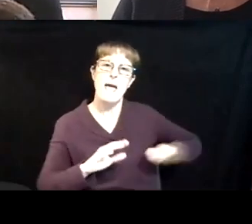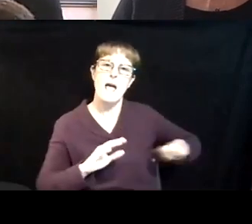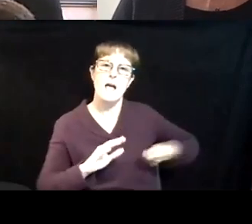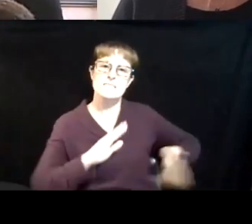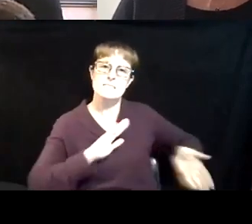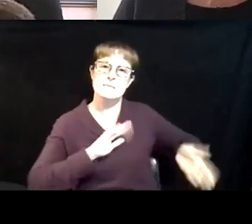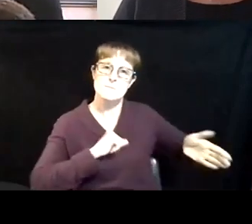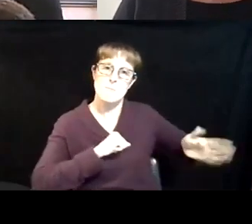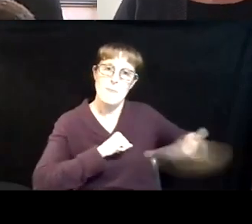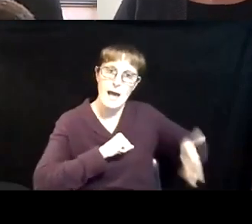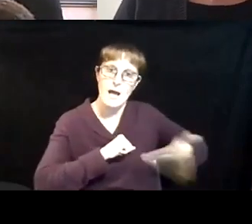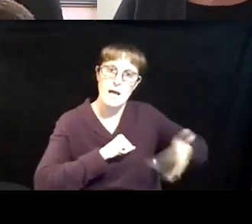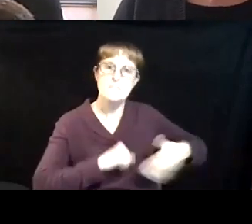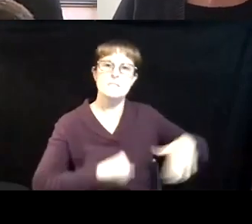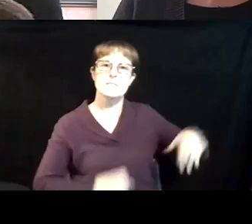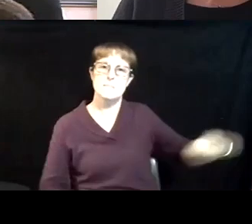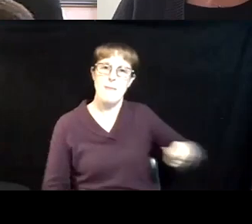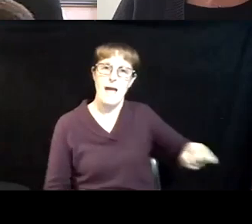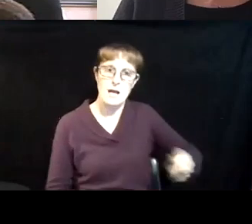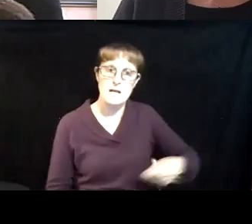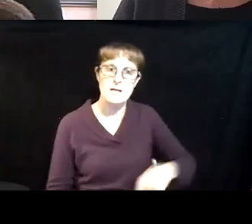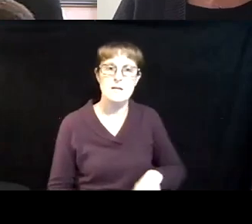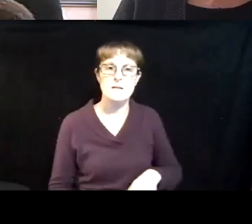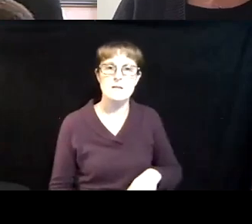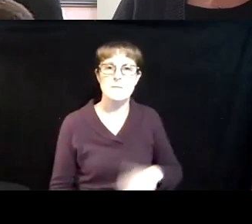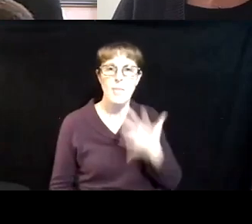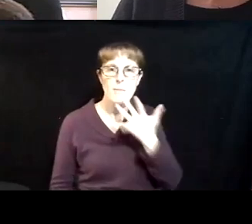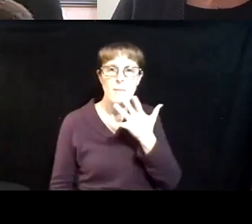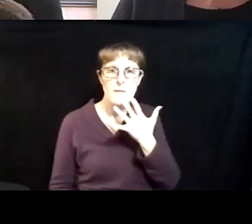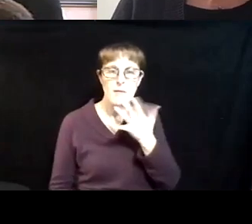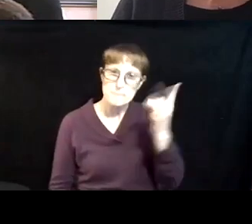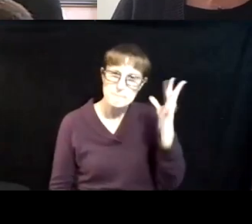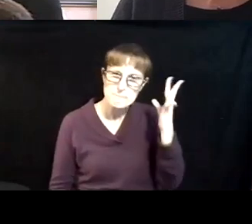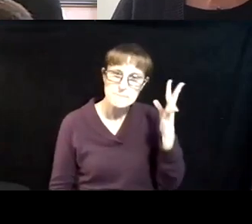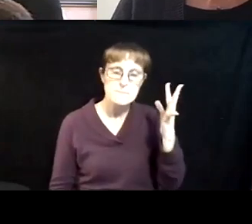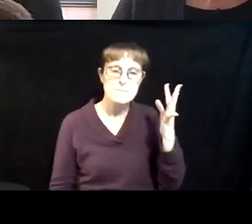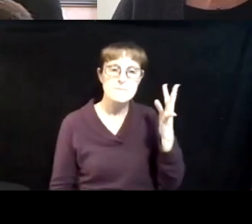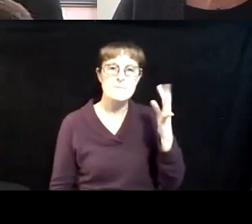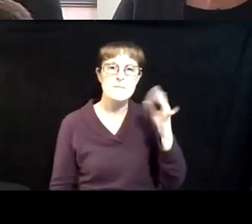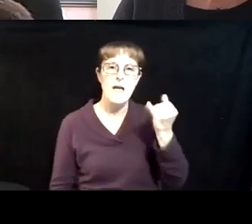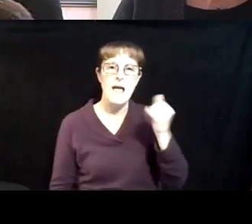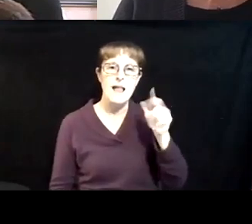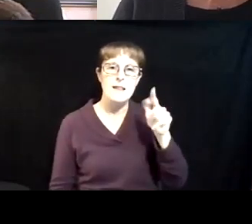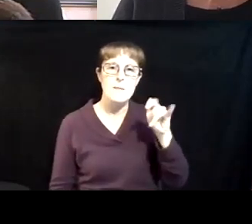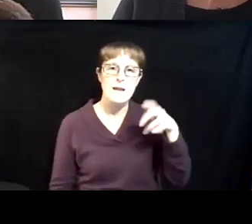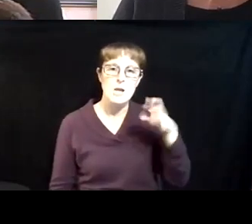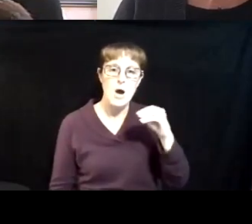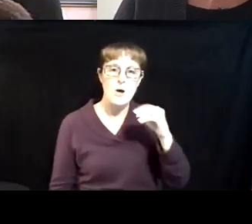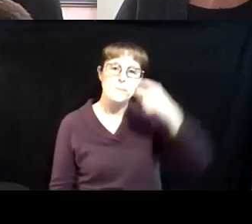They used taste aversives like jalapeno pepper to the mouth and they used